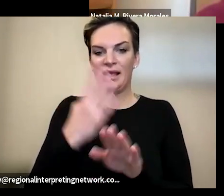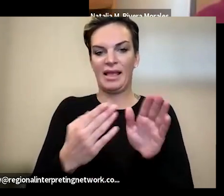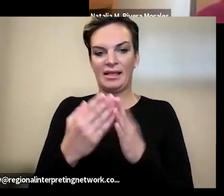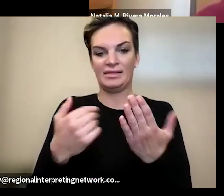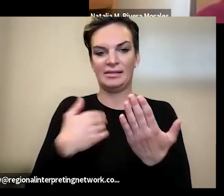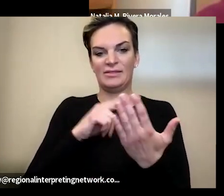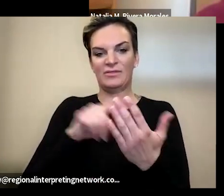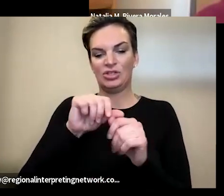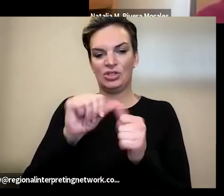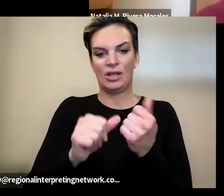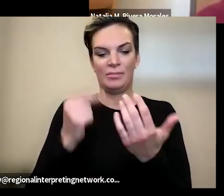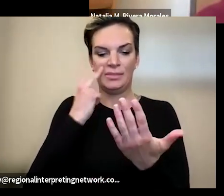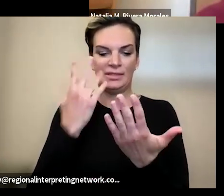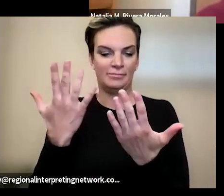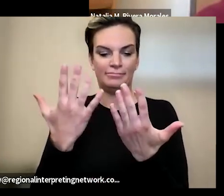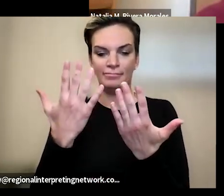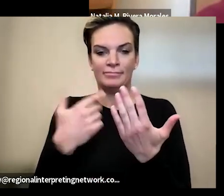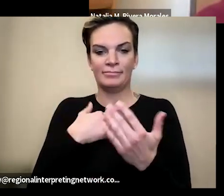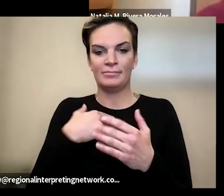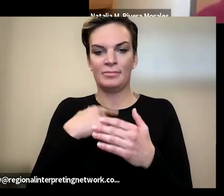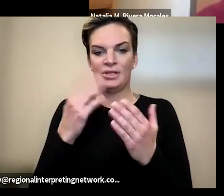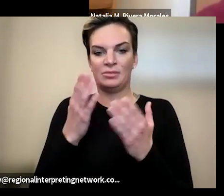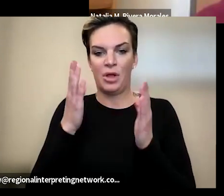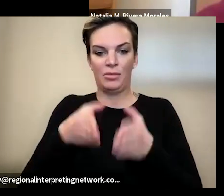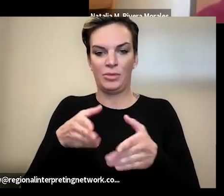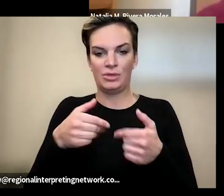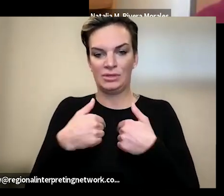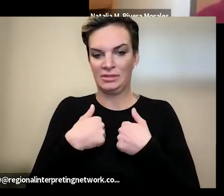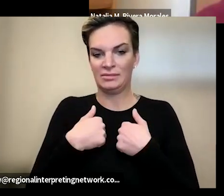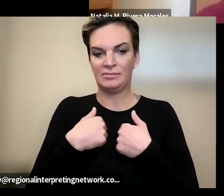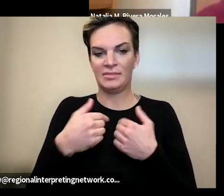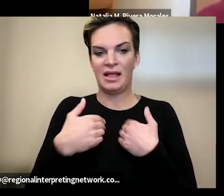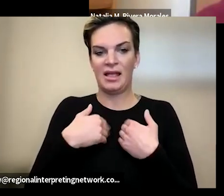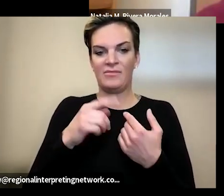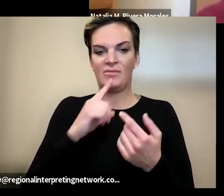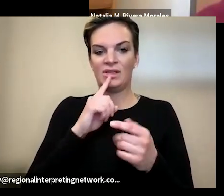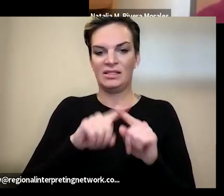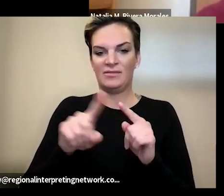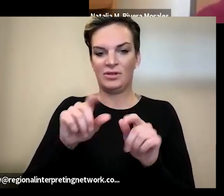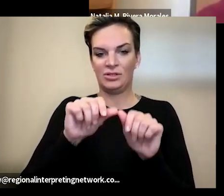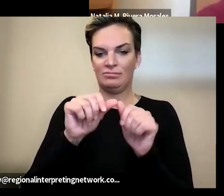have different shapes. I'm a small, petite person, and I have really different shaped fingers, right?